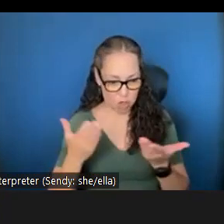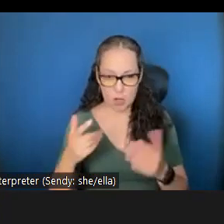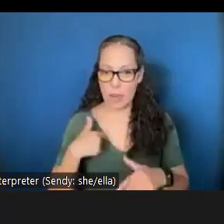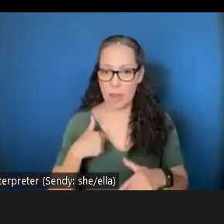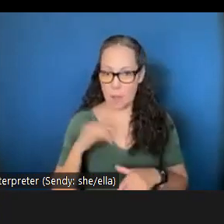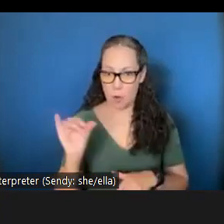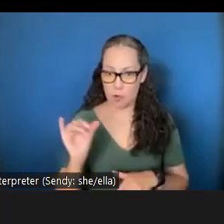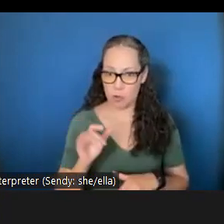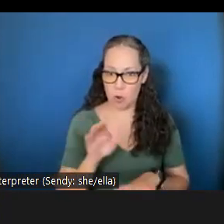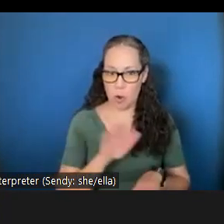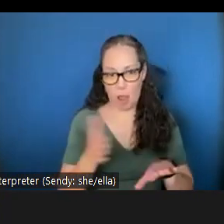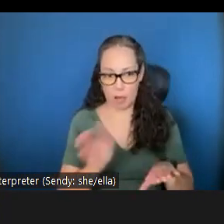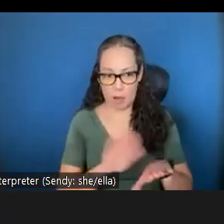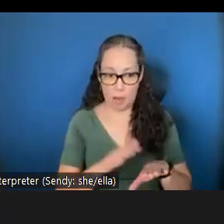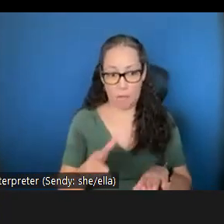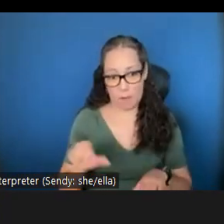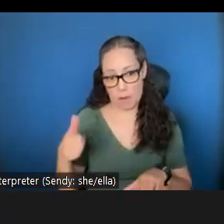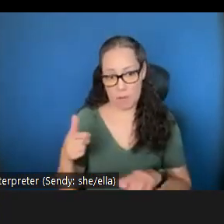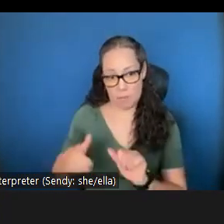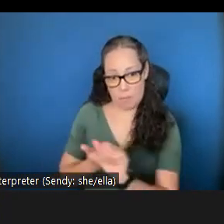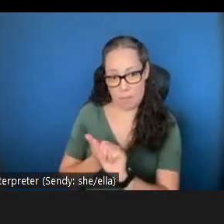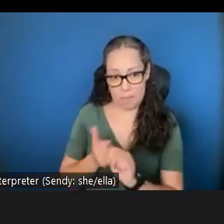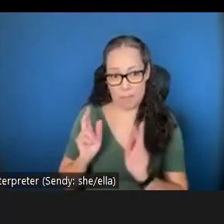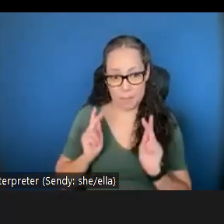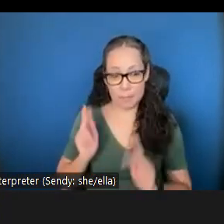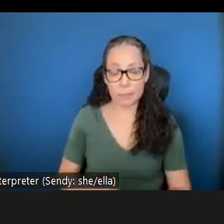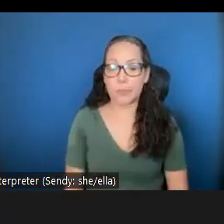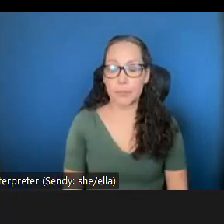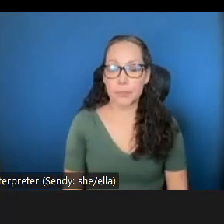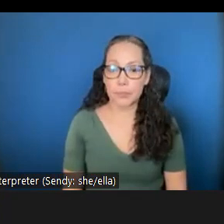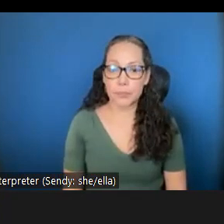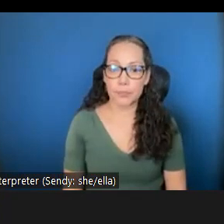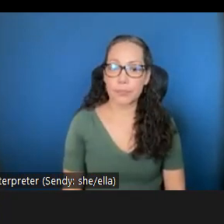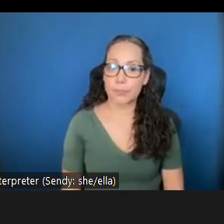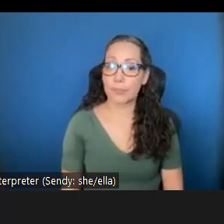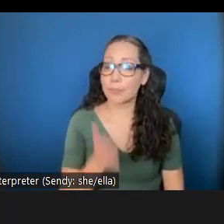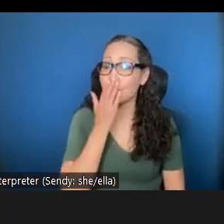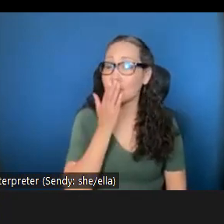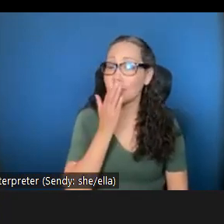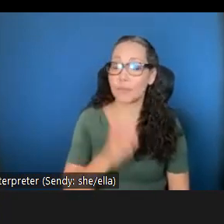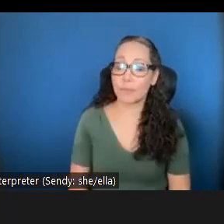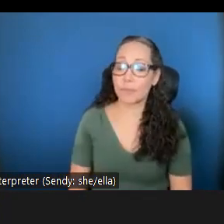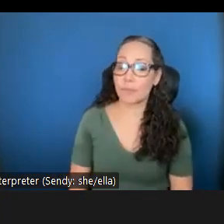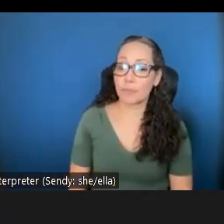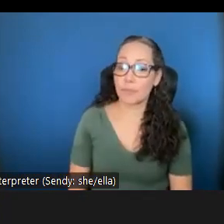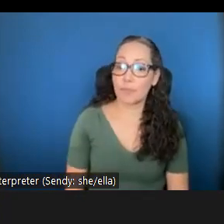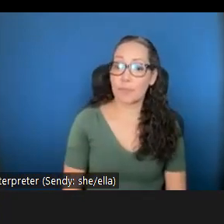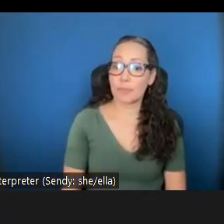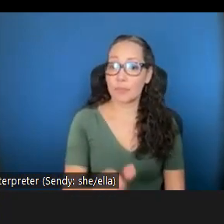kind of coming in and out thank you thank you Courtney other members of dhcs if you wish to